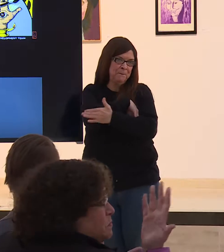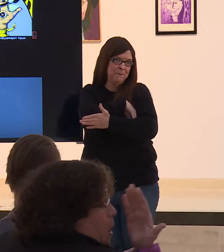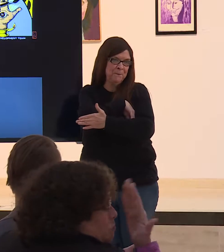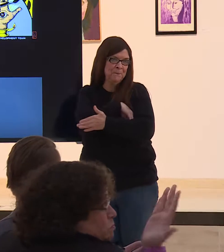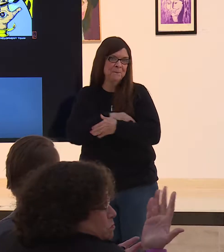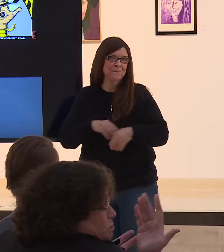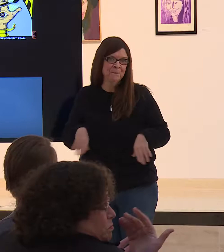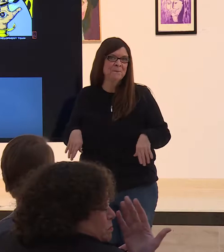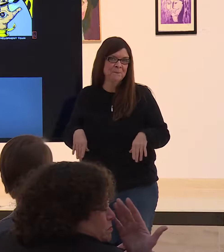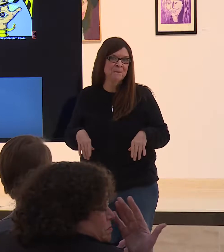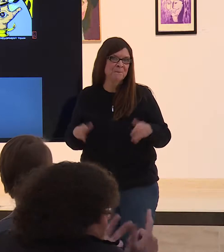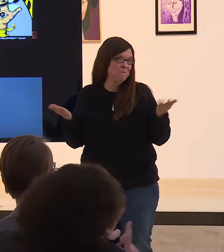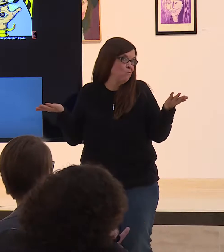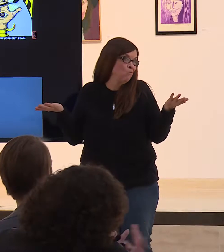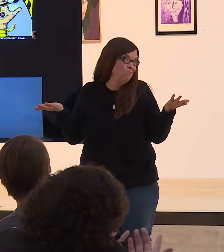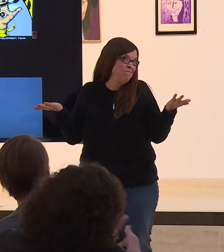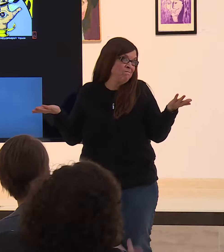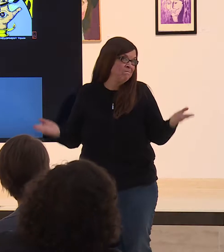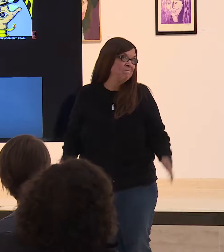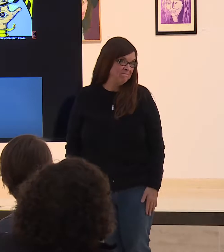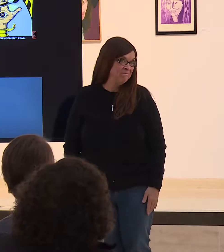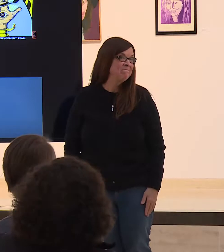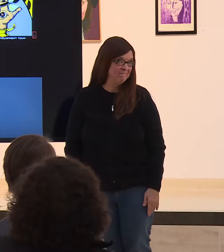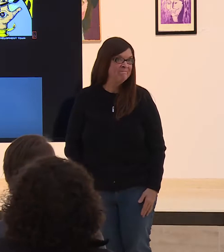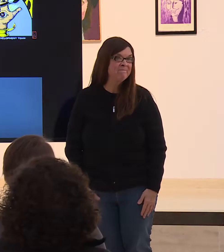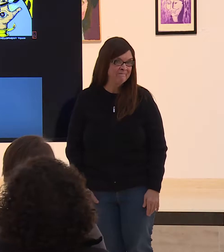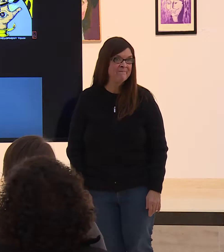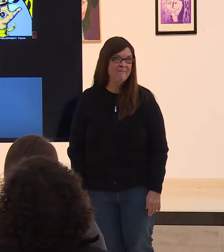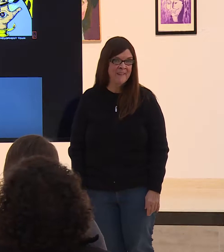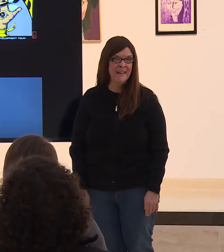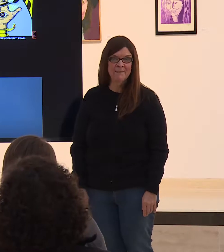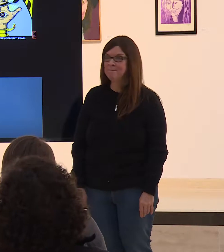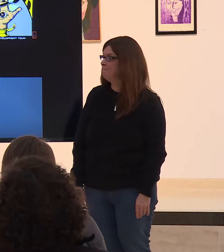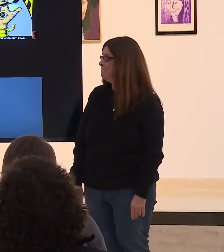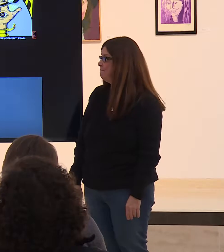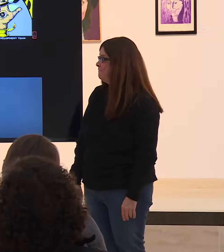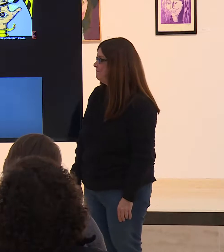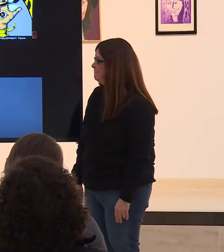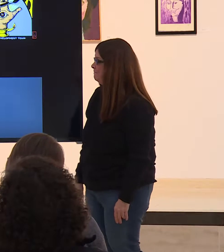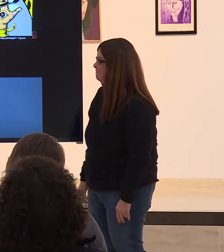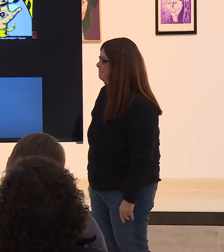So we took a sign from another country, felt like it worked great for us, and incorporated it.